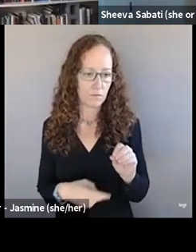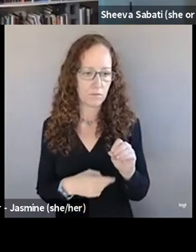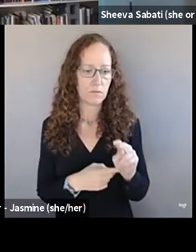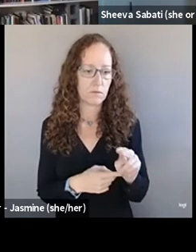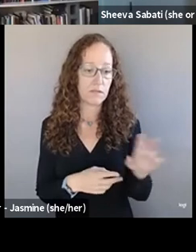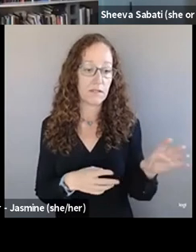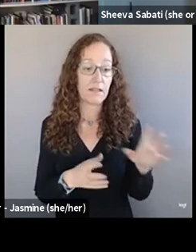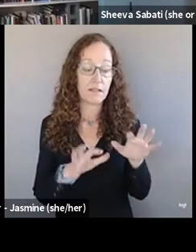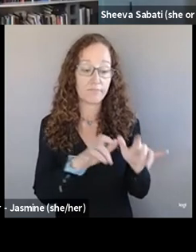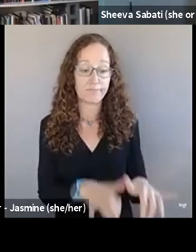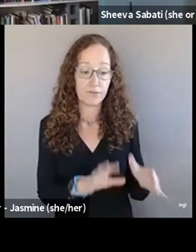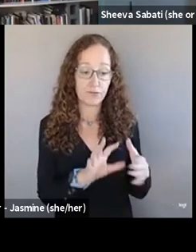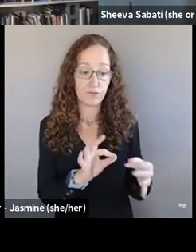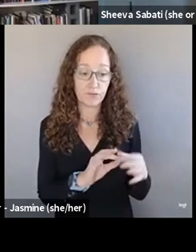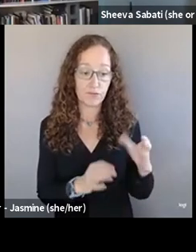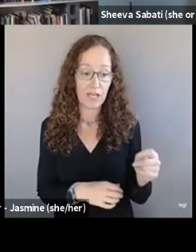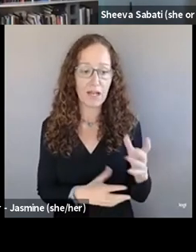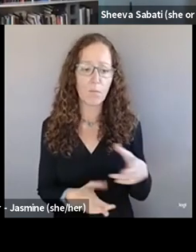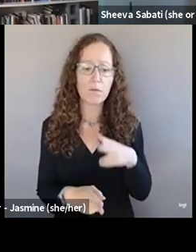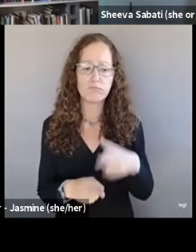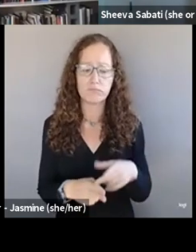because Jose, which you're bringing up is that there is an